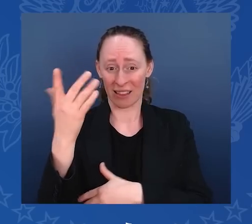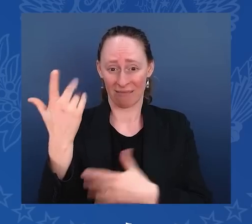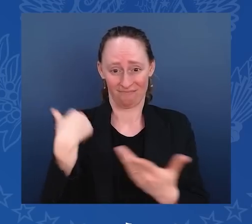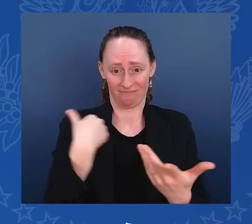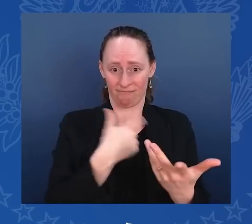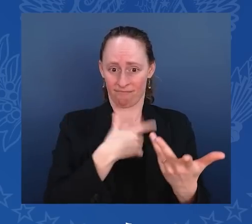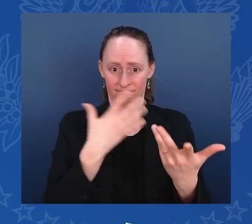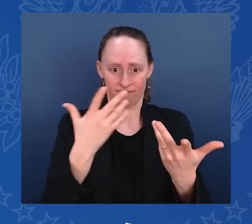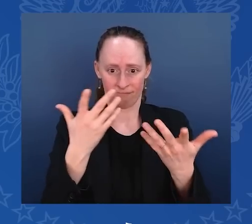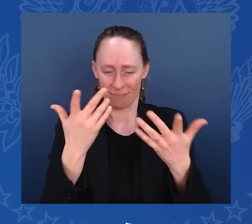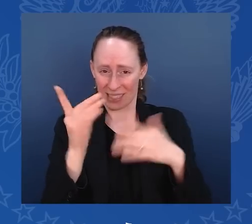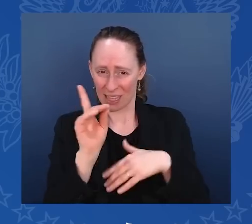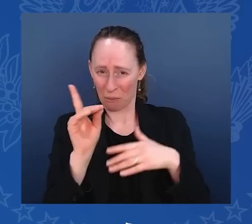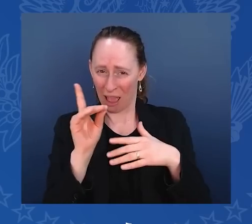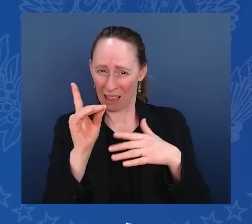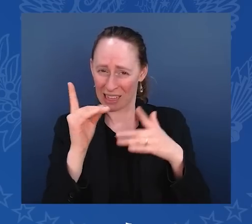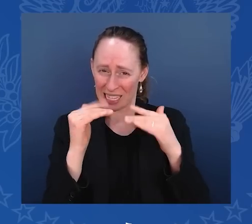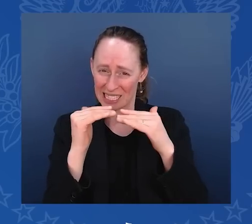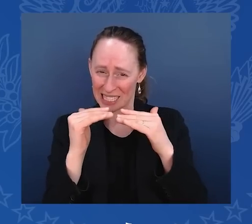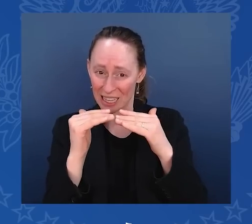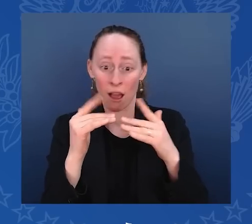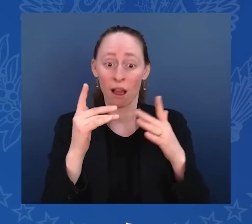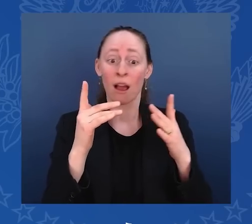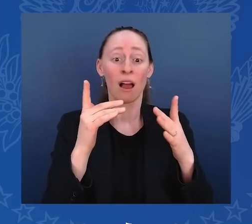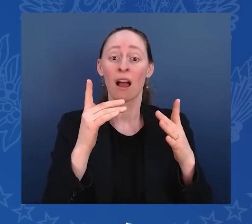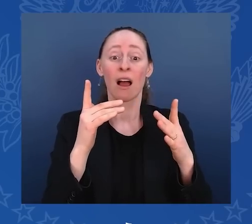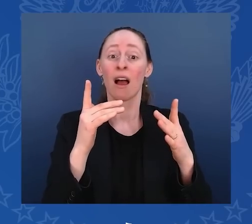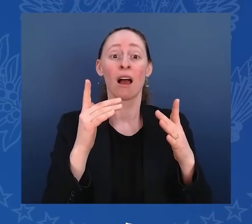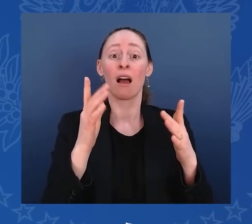one than the Trump administration did, in fact, fewer than half.